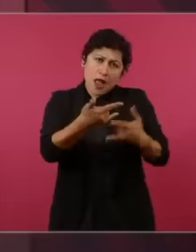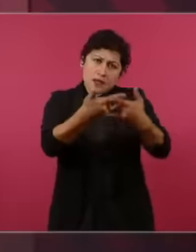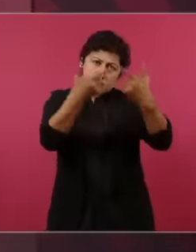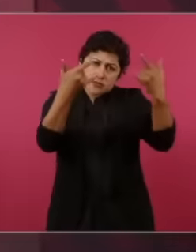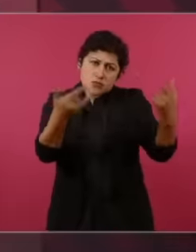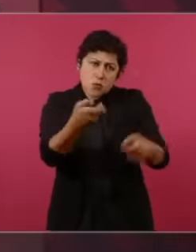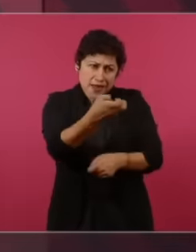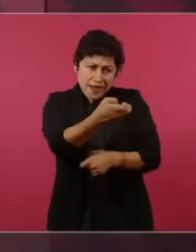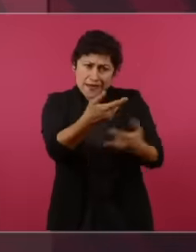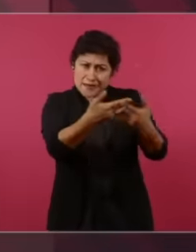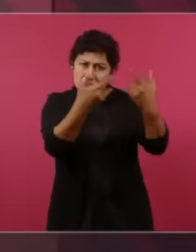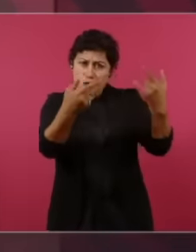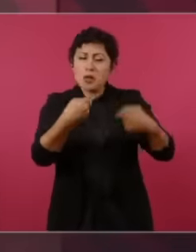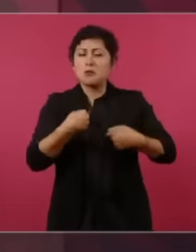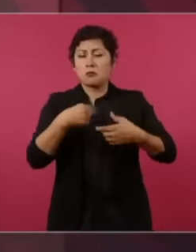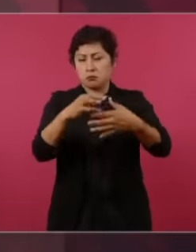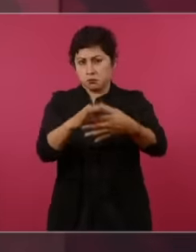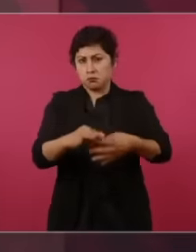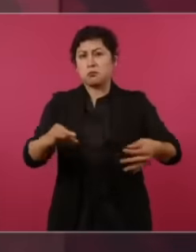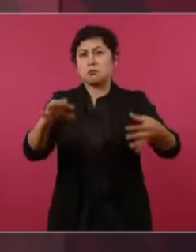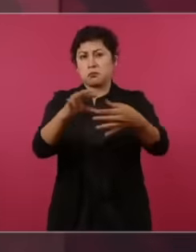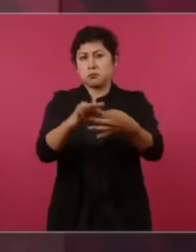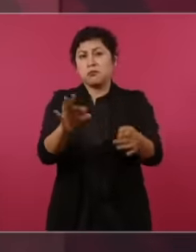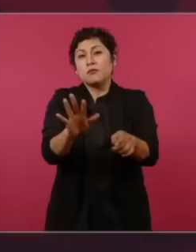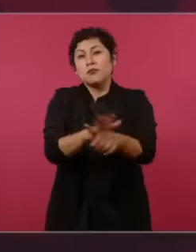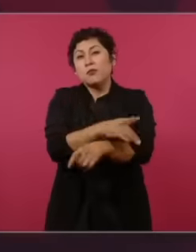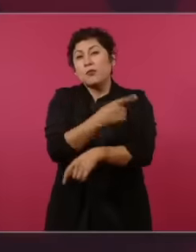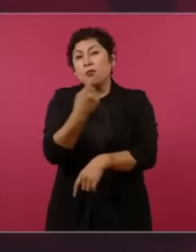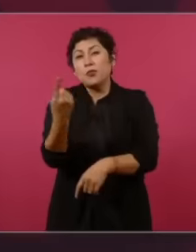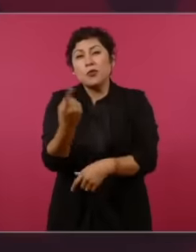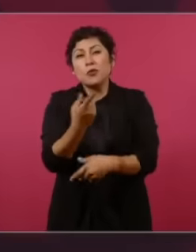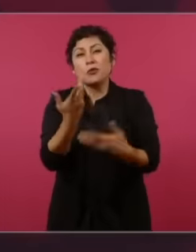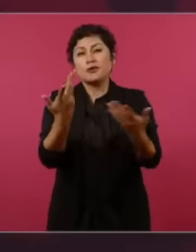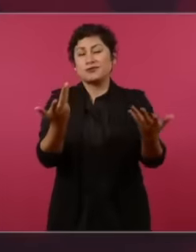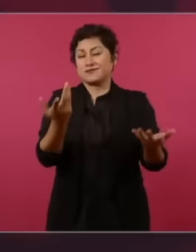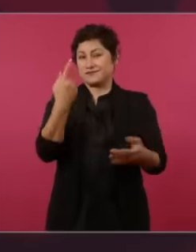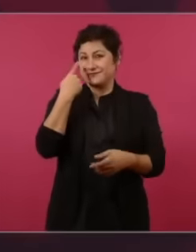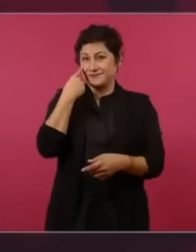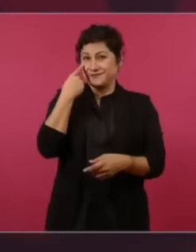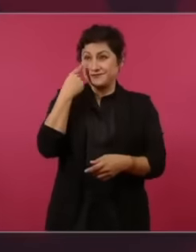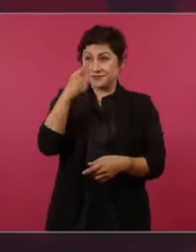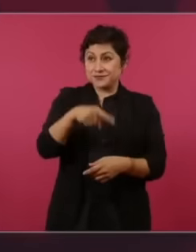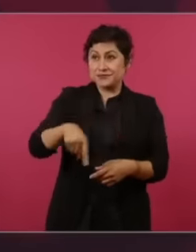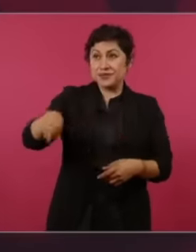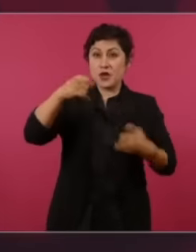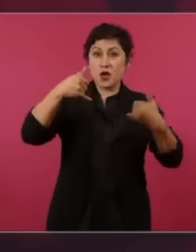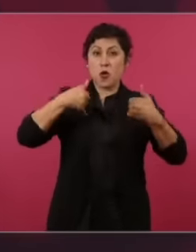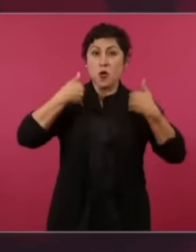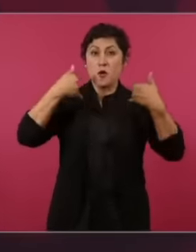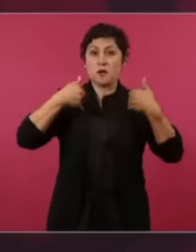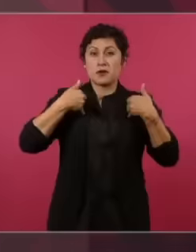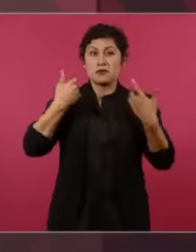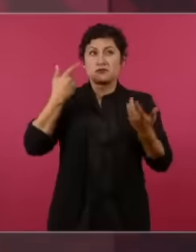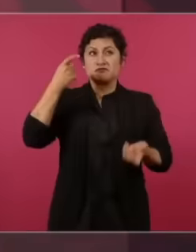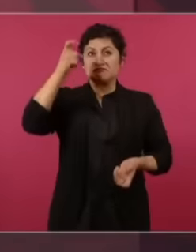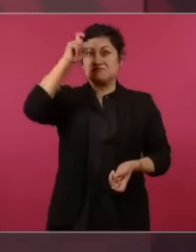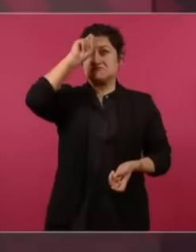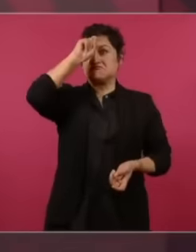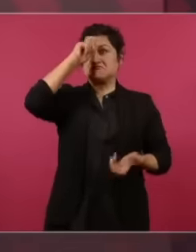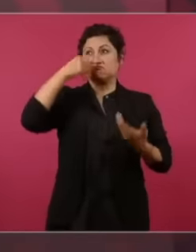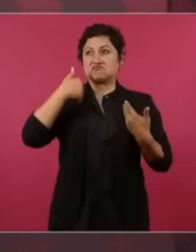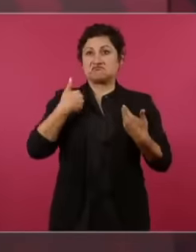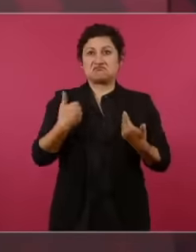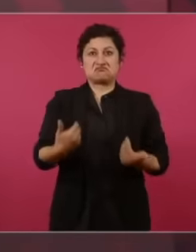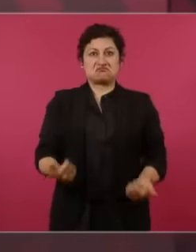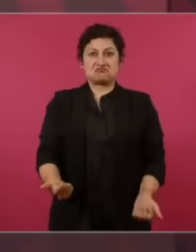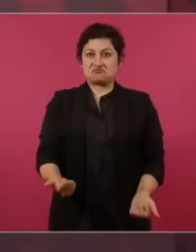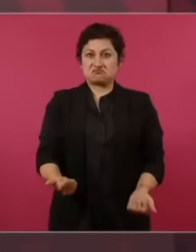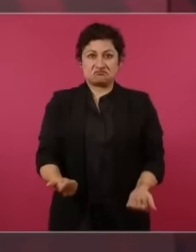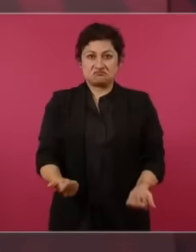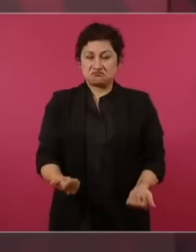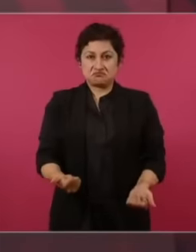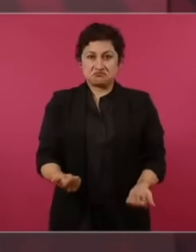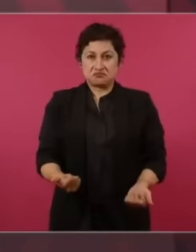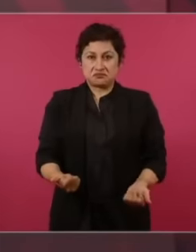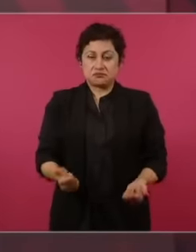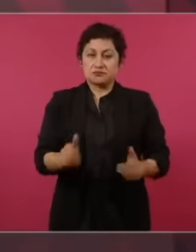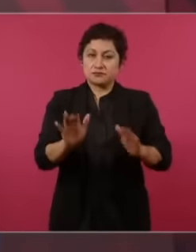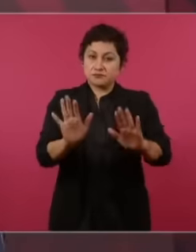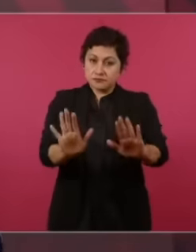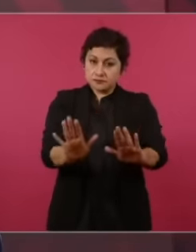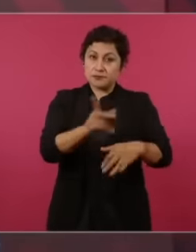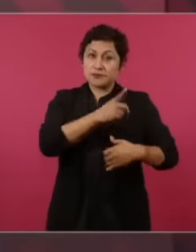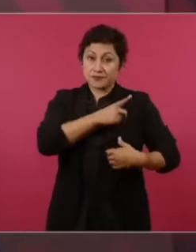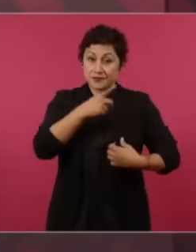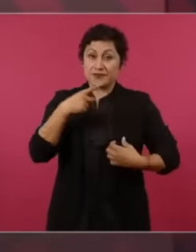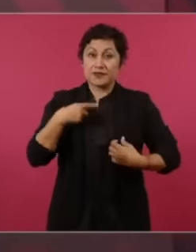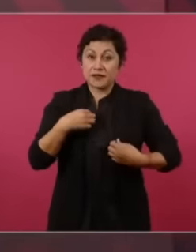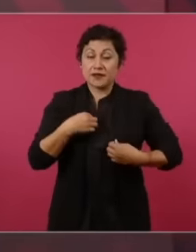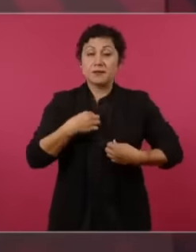young people are not going to understand well what unfortunately happened